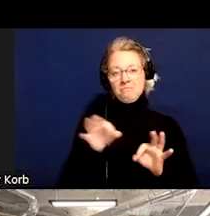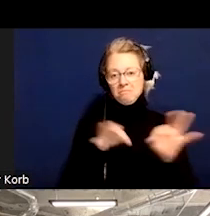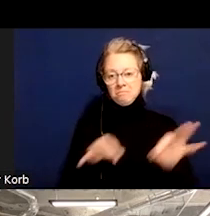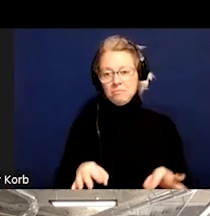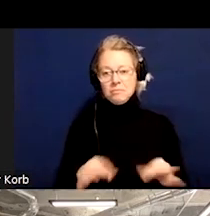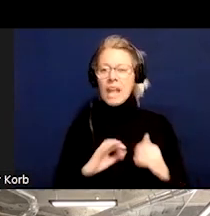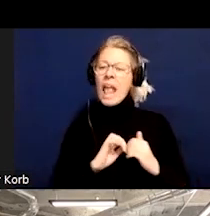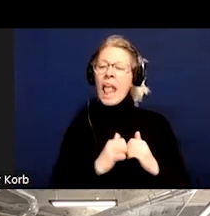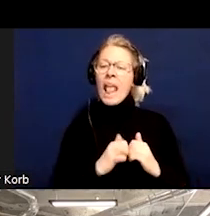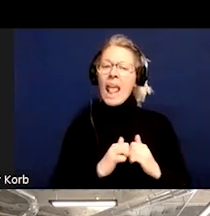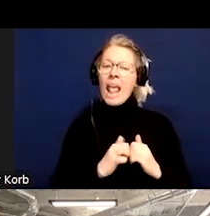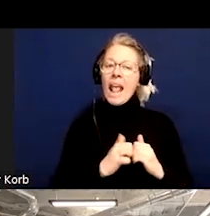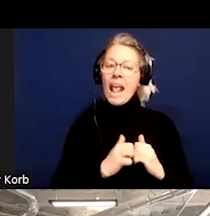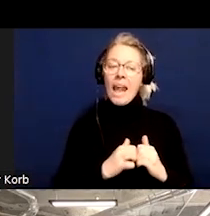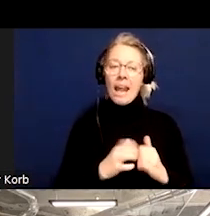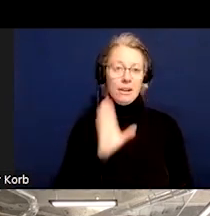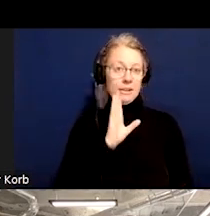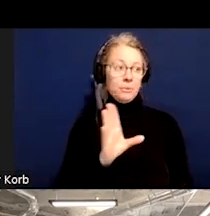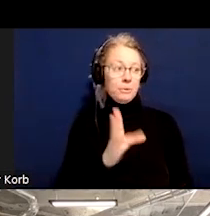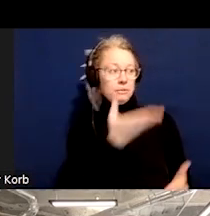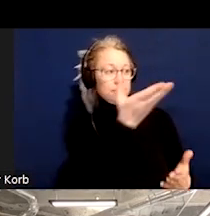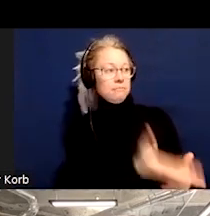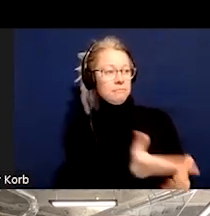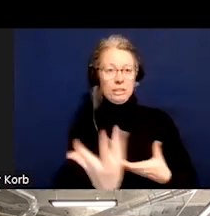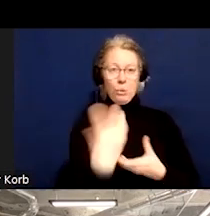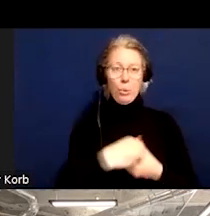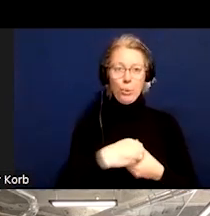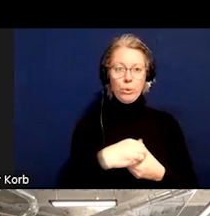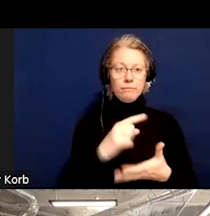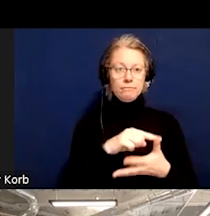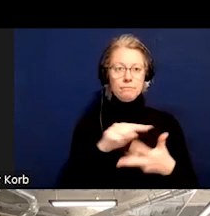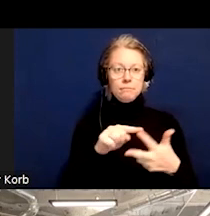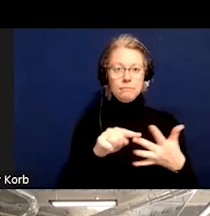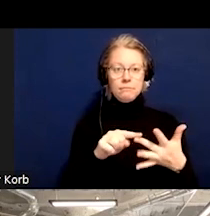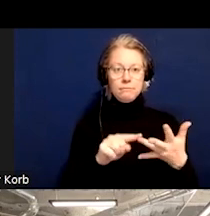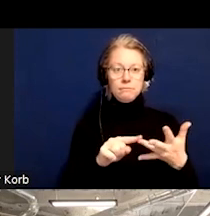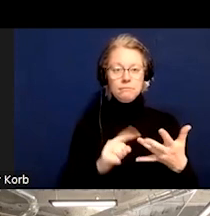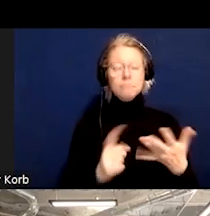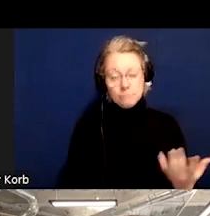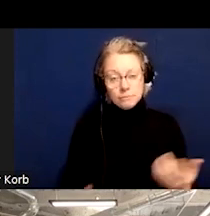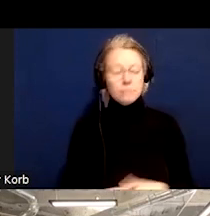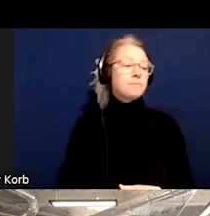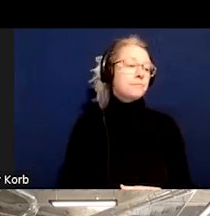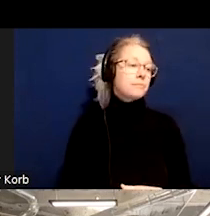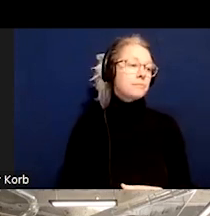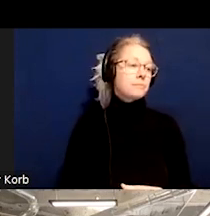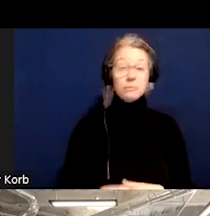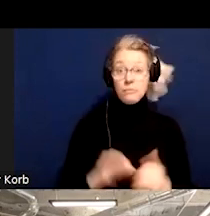how we will address those four directions, or the ways in which we will focus our work